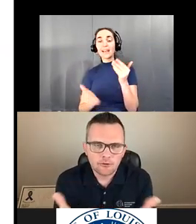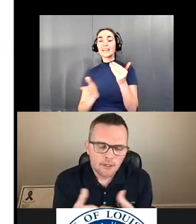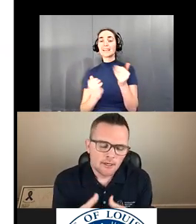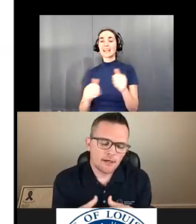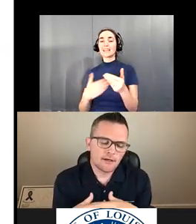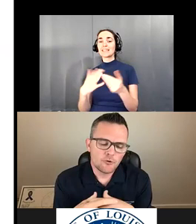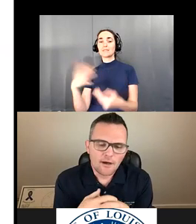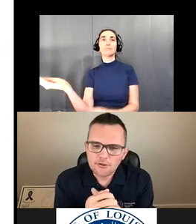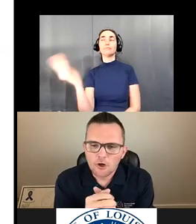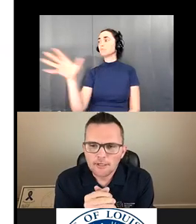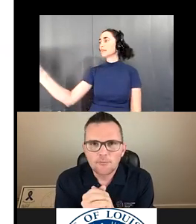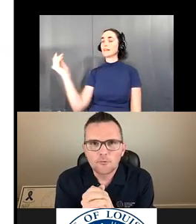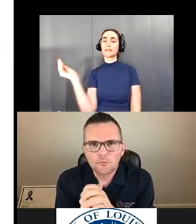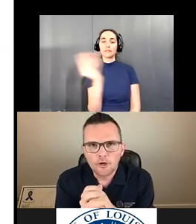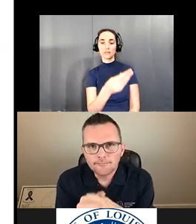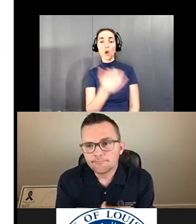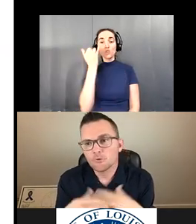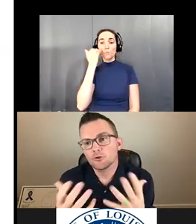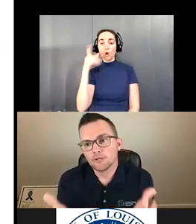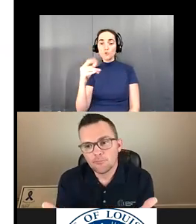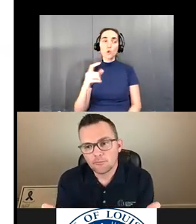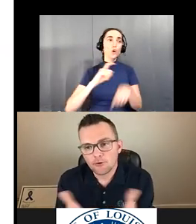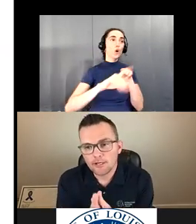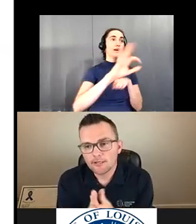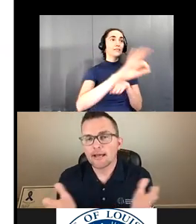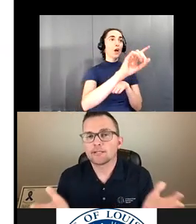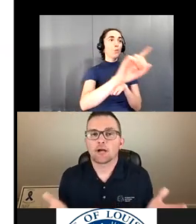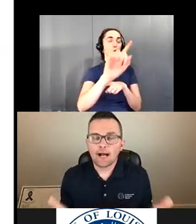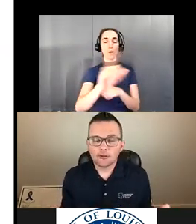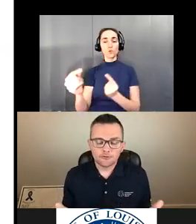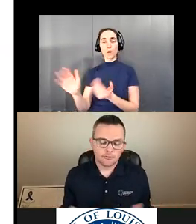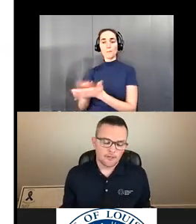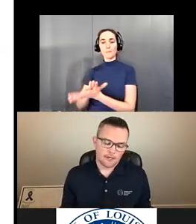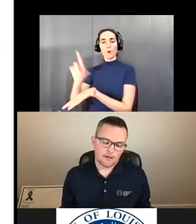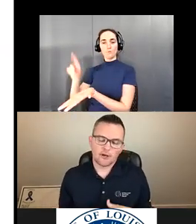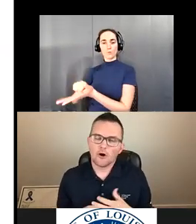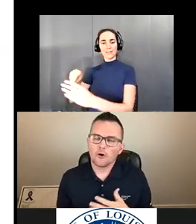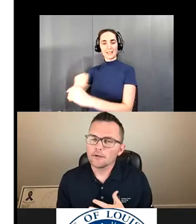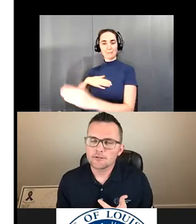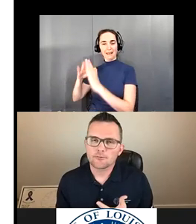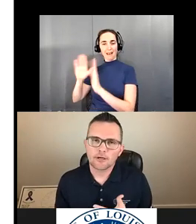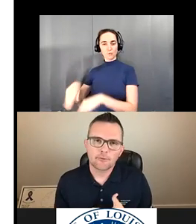15:41:28 If you have to call 911, you could keep it printed at your house, we always recommend